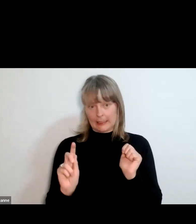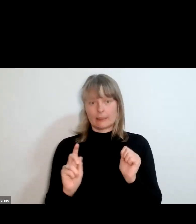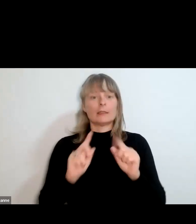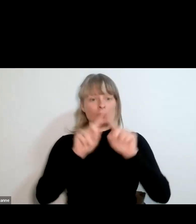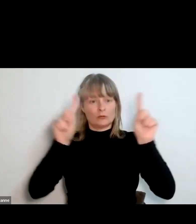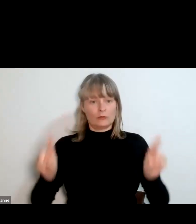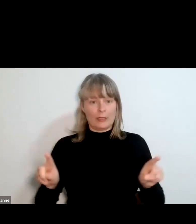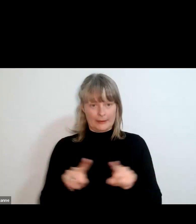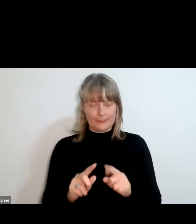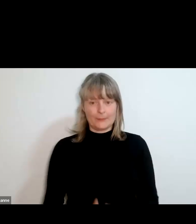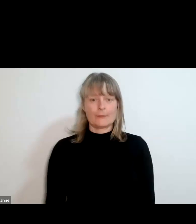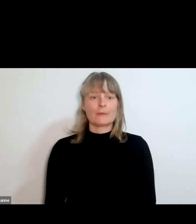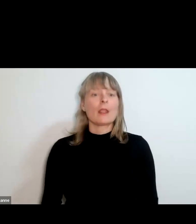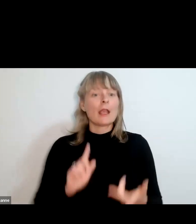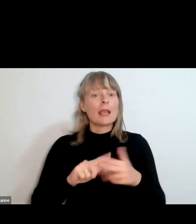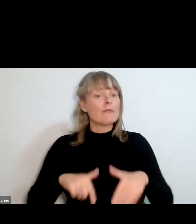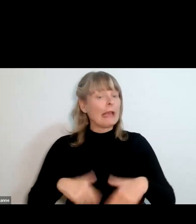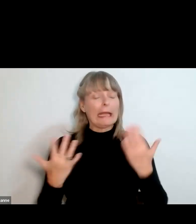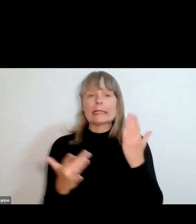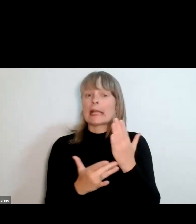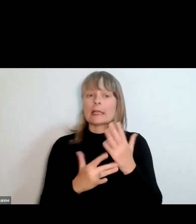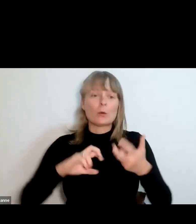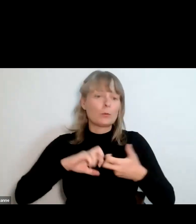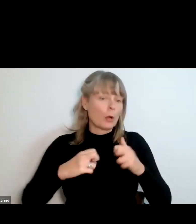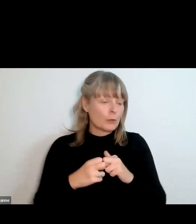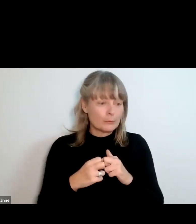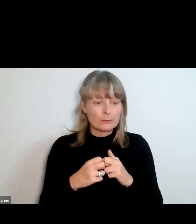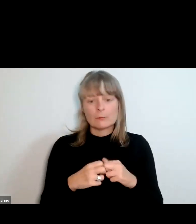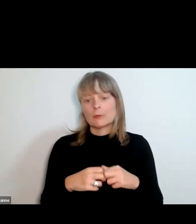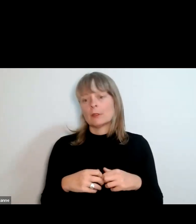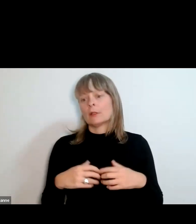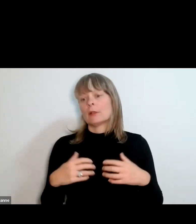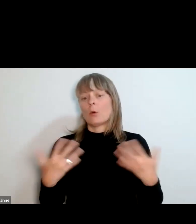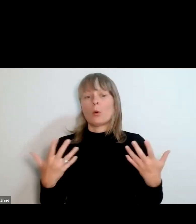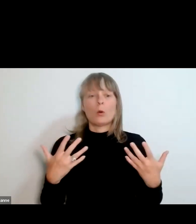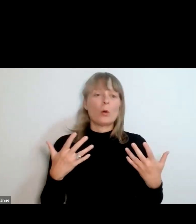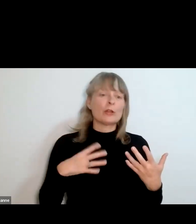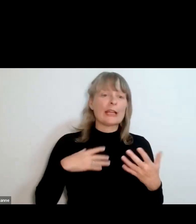please type it into the Q&A chat box down the bottom of your screen. Auslan interpretation is